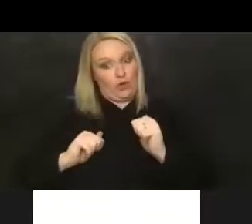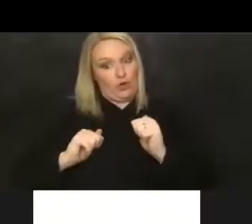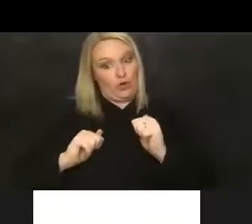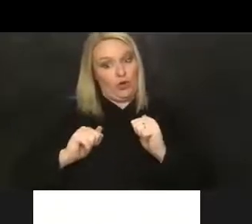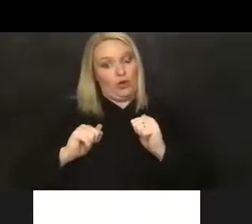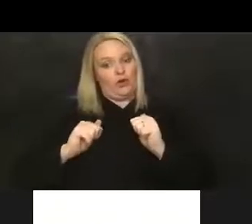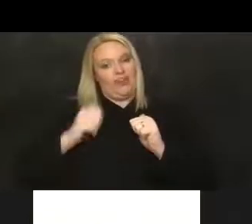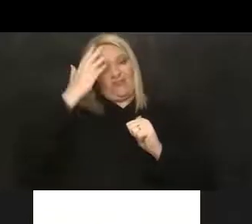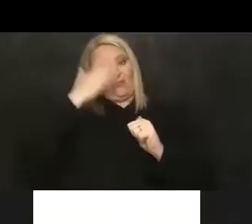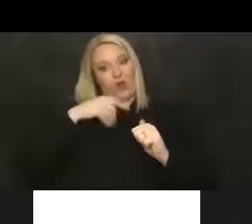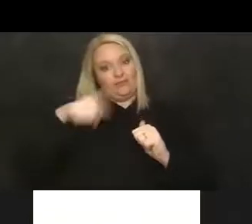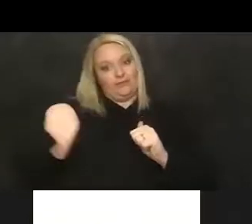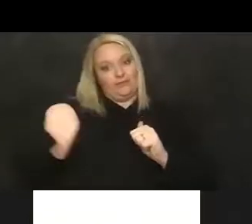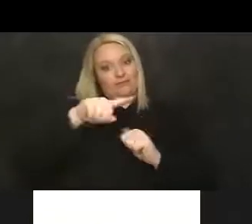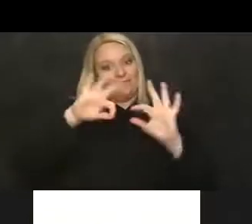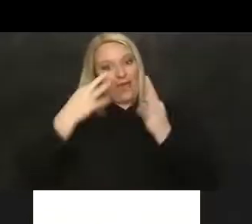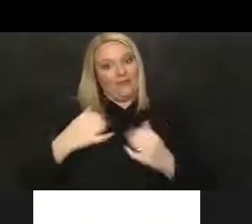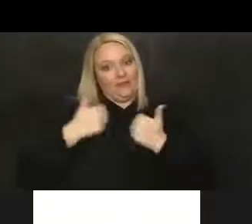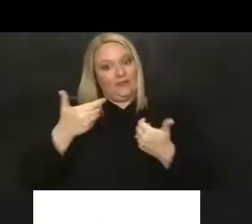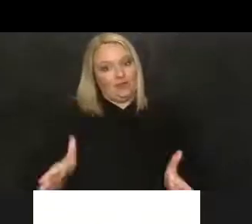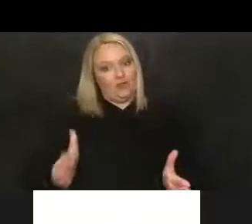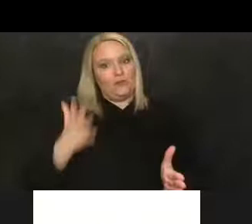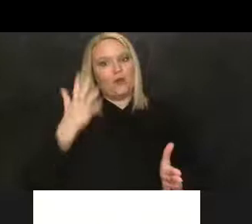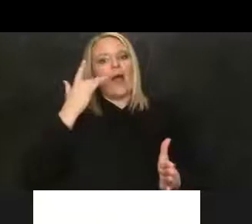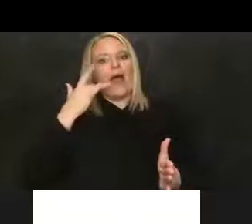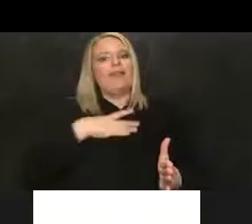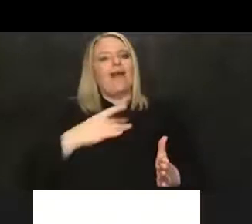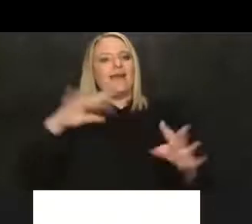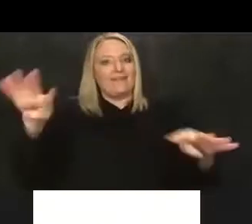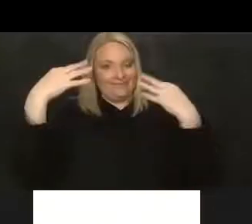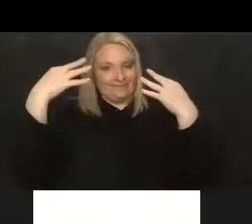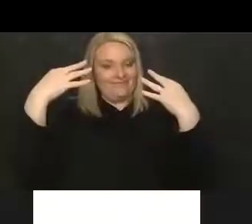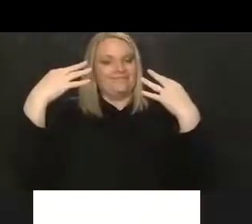in their living rooms, because they crave the attention like, and we all still do, I think.